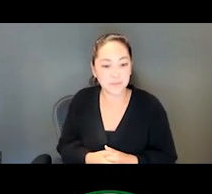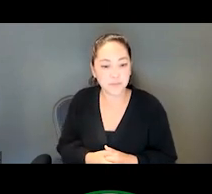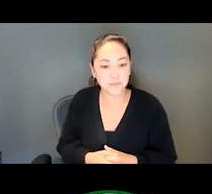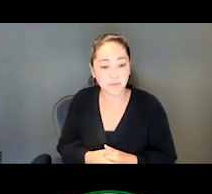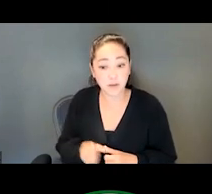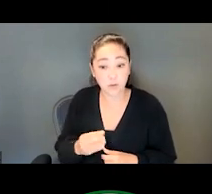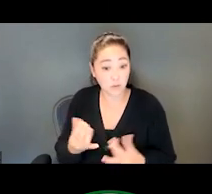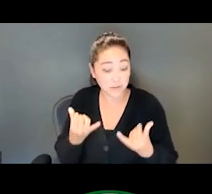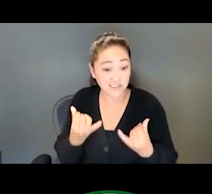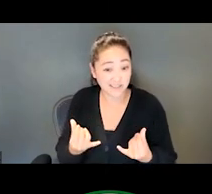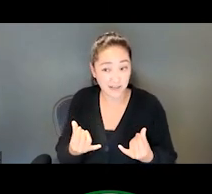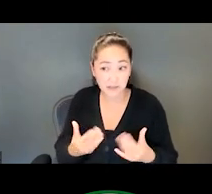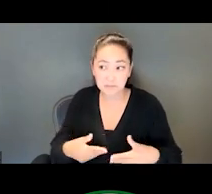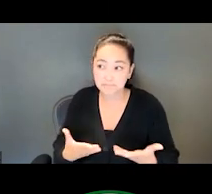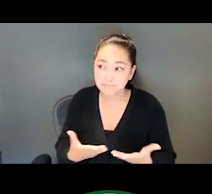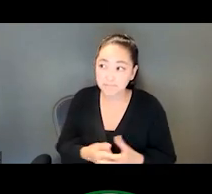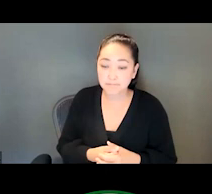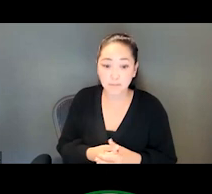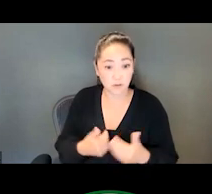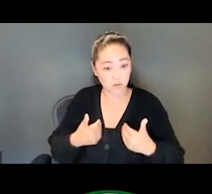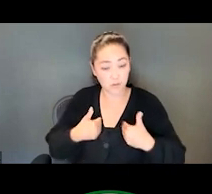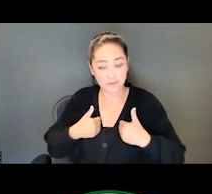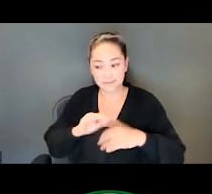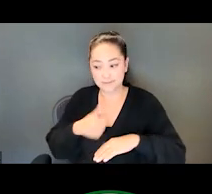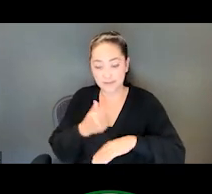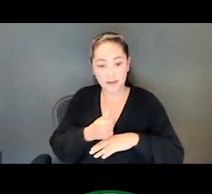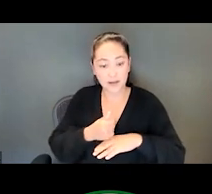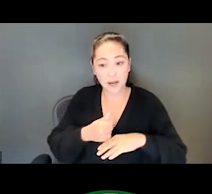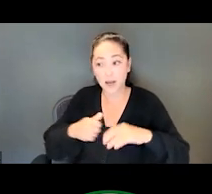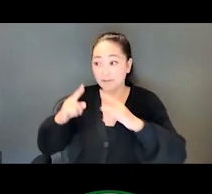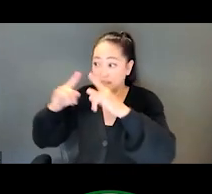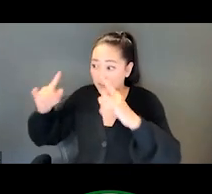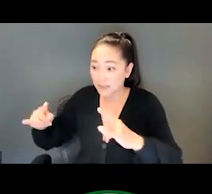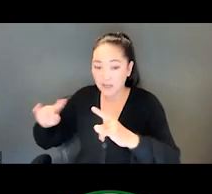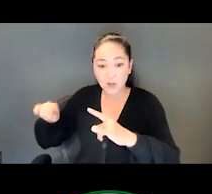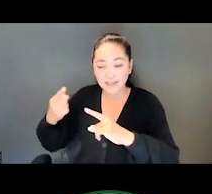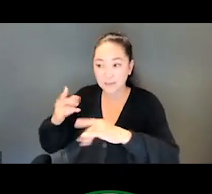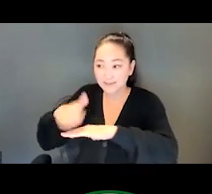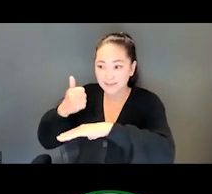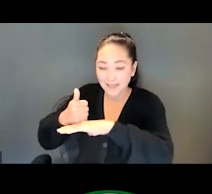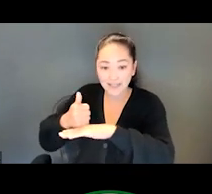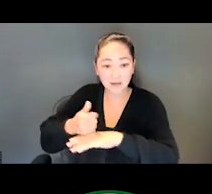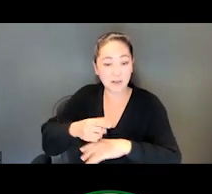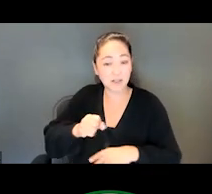into the park that those who are in the park. We're in the vicinity of the park for the communities even who live near the park that